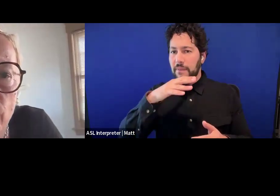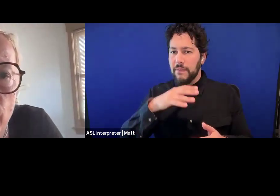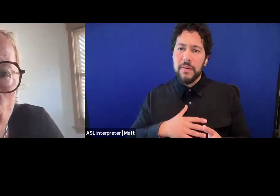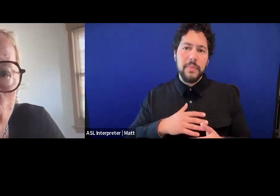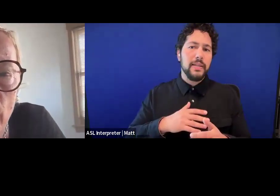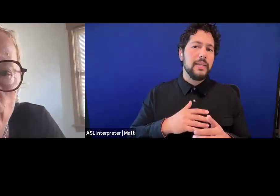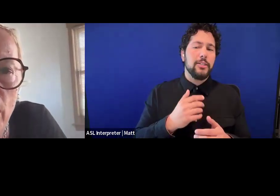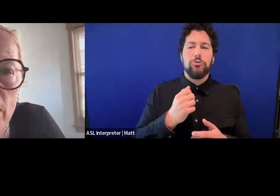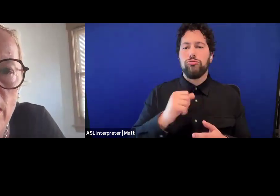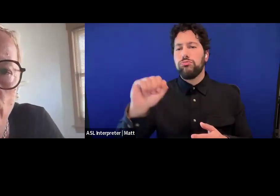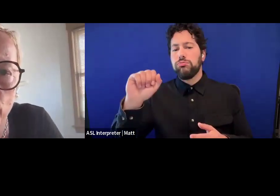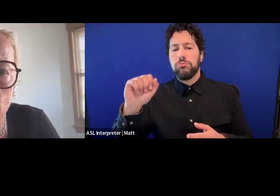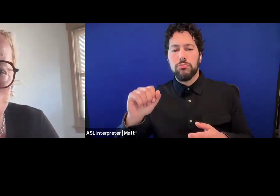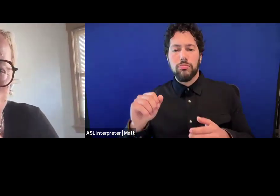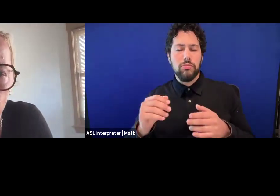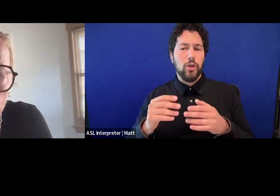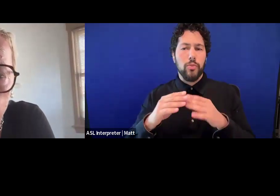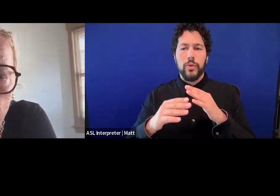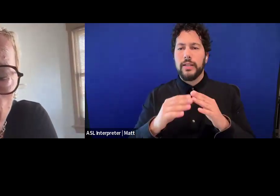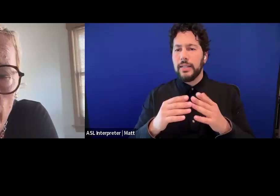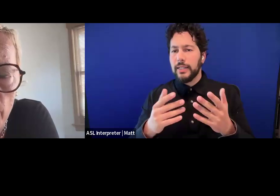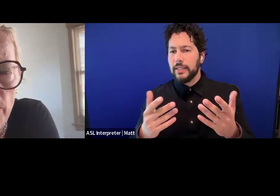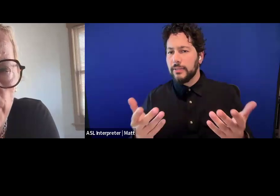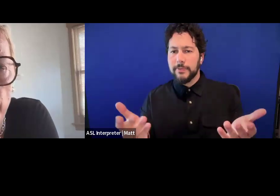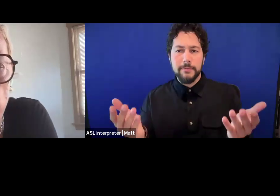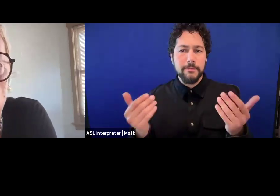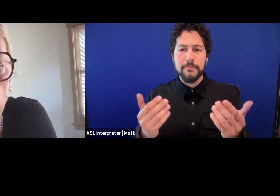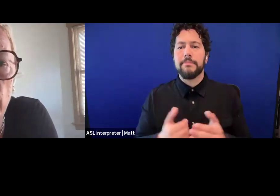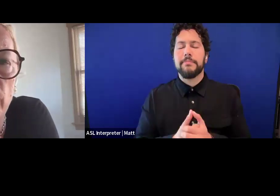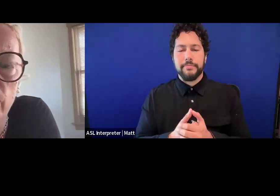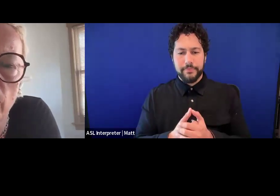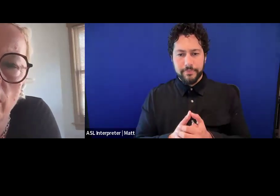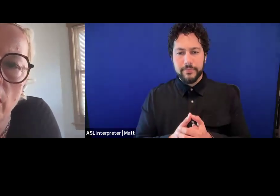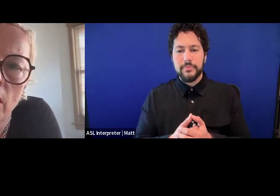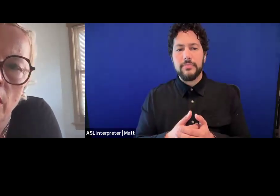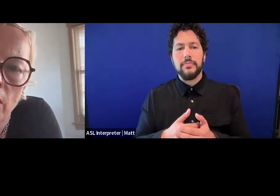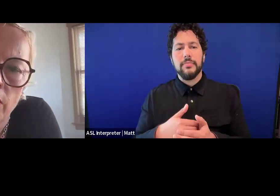So, um, next slide, please. So I suppose a really strong…